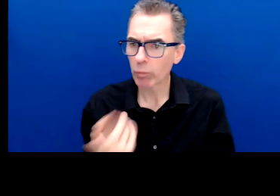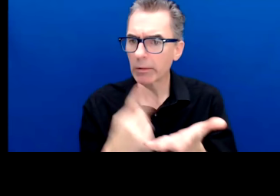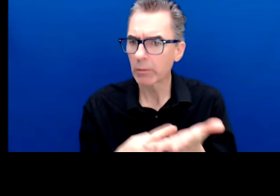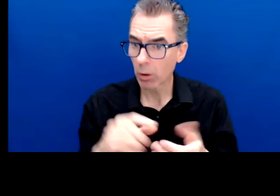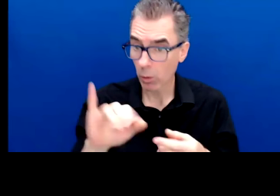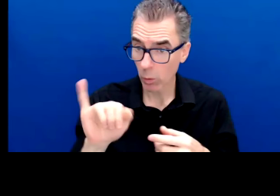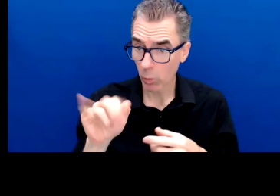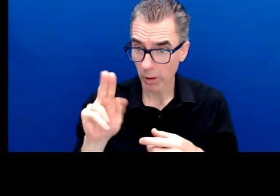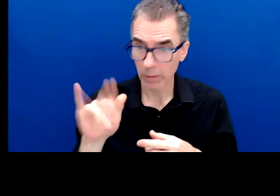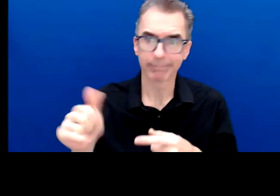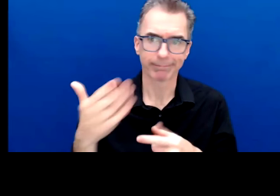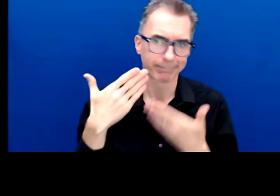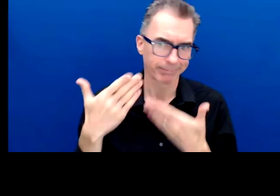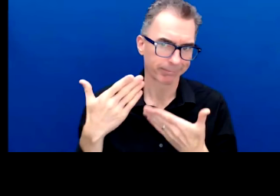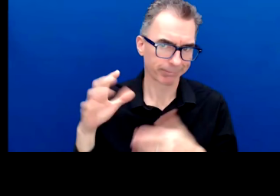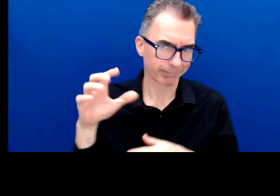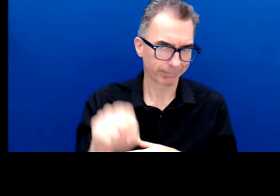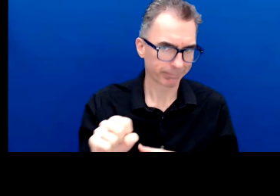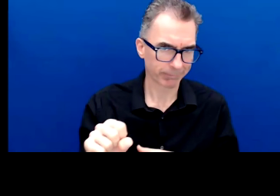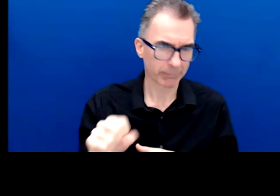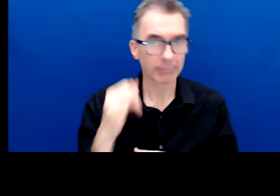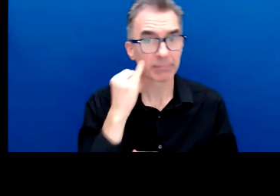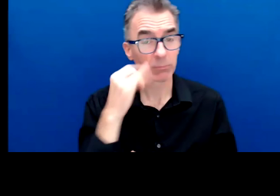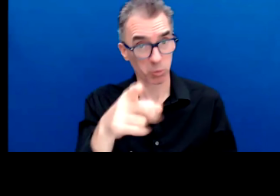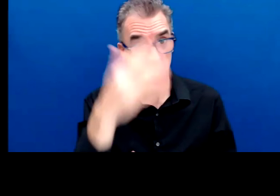So if you know, if you know you have some students who are not